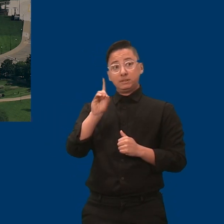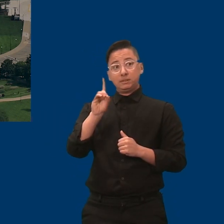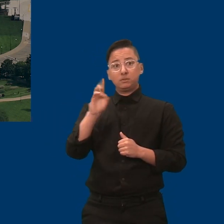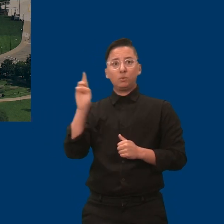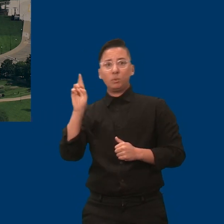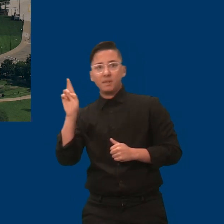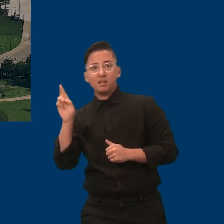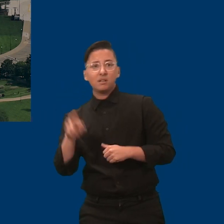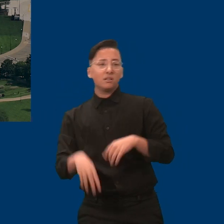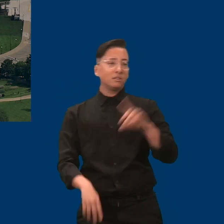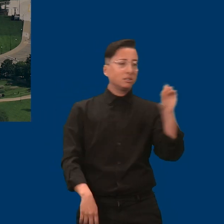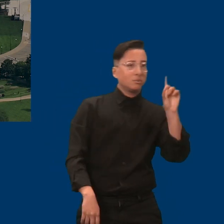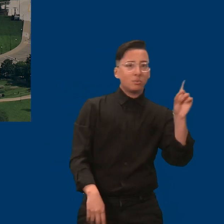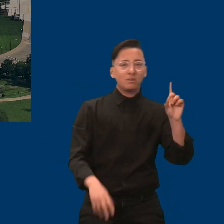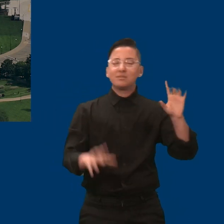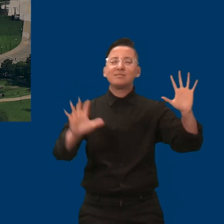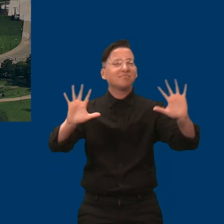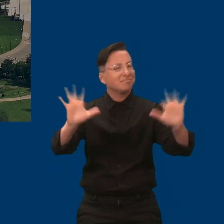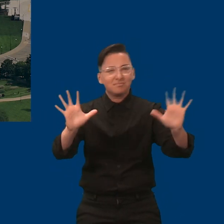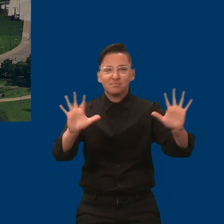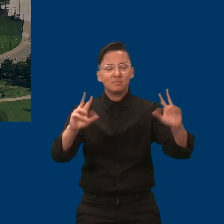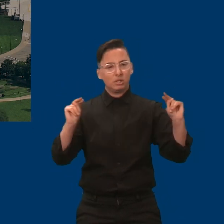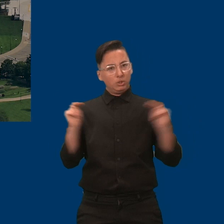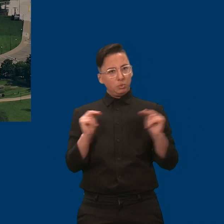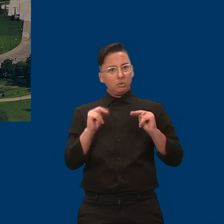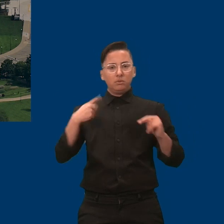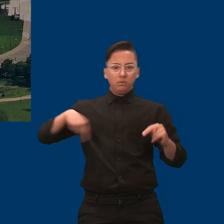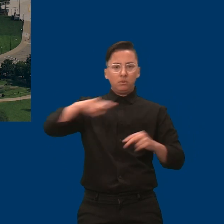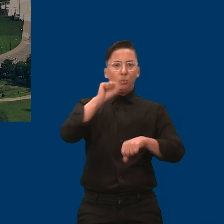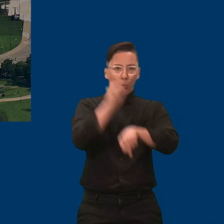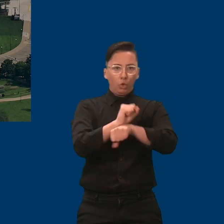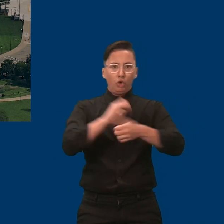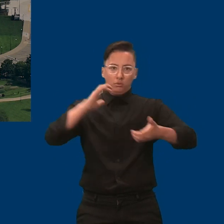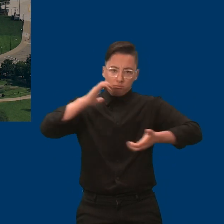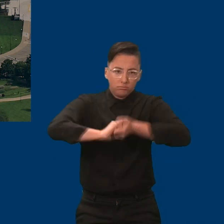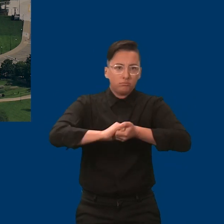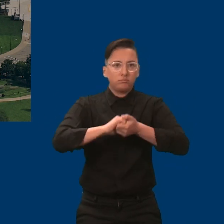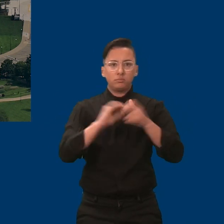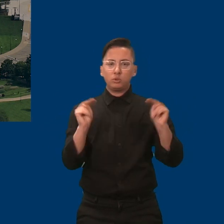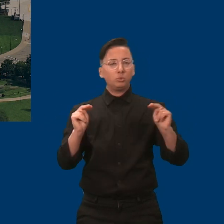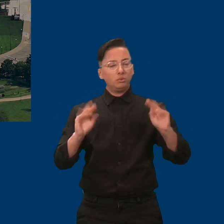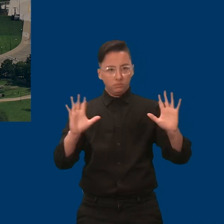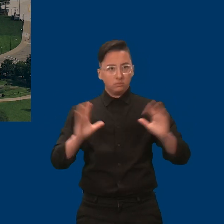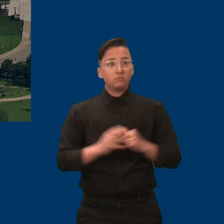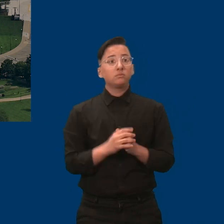that works closely with both Democrats and Republicans. However, we recognize the unique opportunities